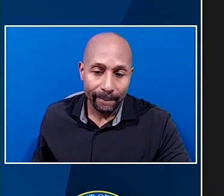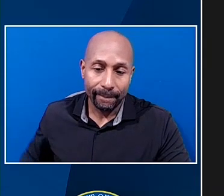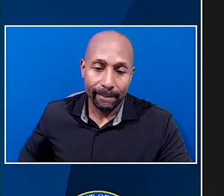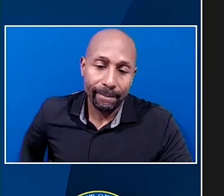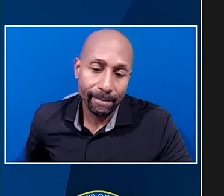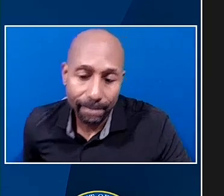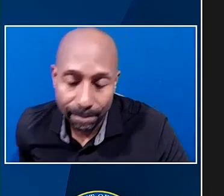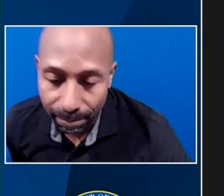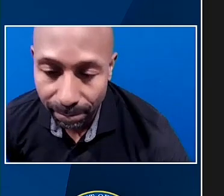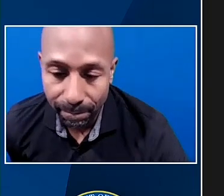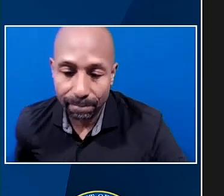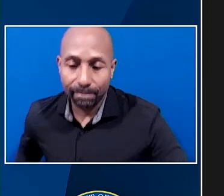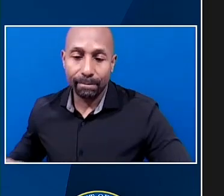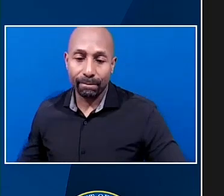Alright. I think we see yours, Jessi.